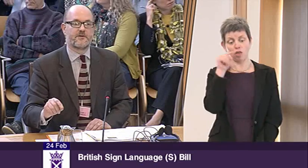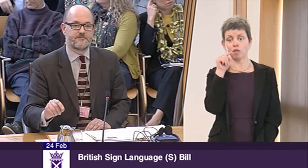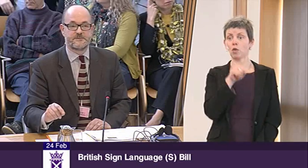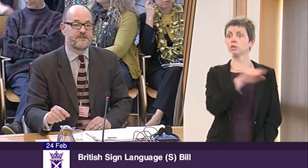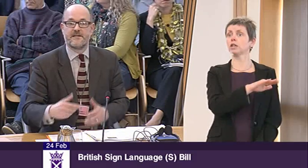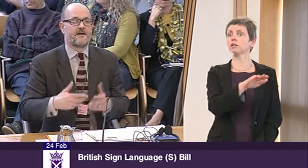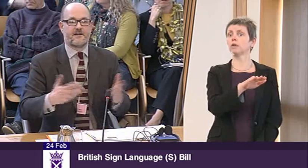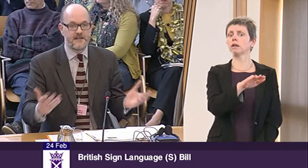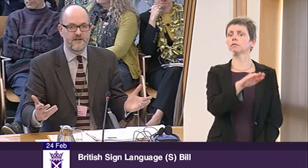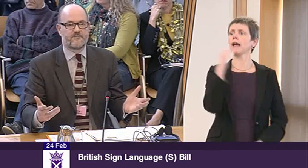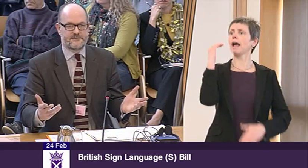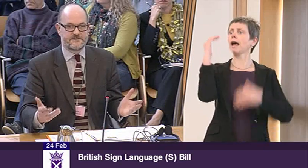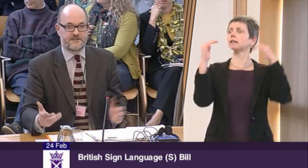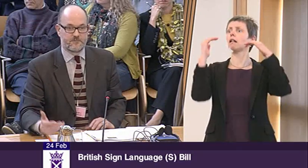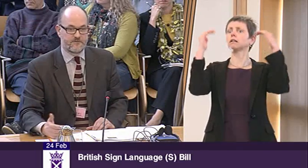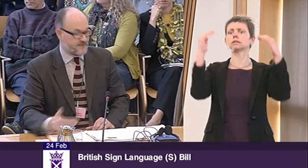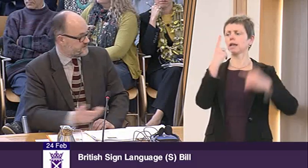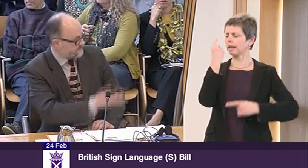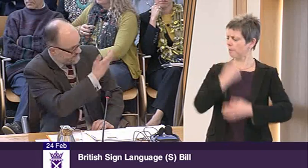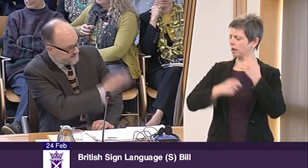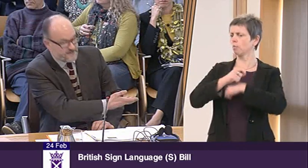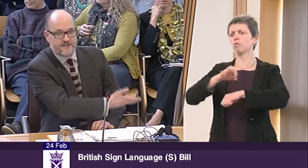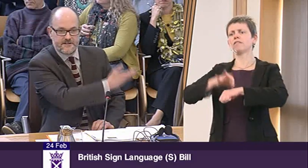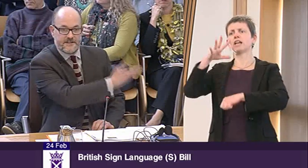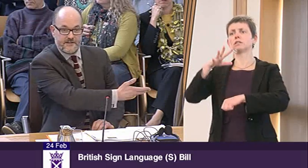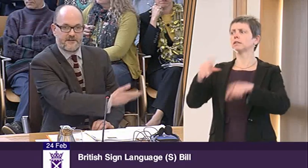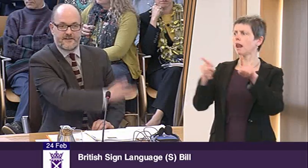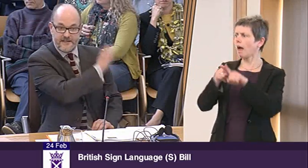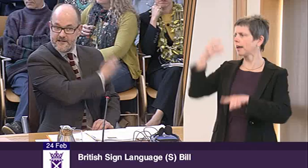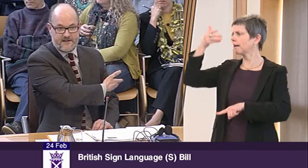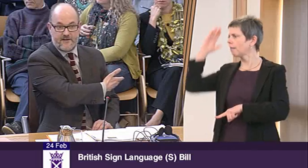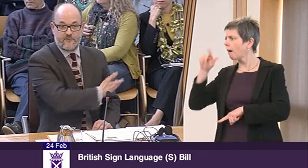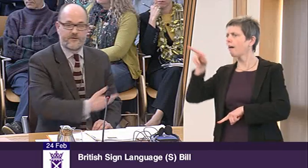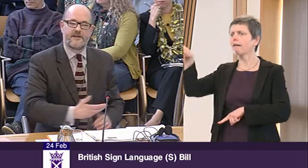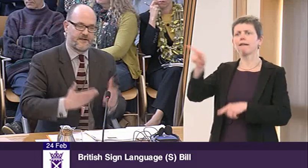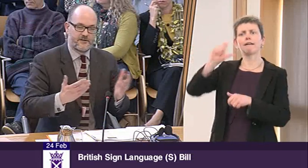growing up to be highly competent, skilled professionals, like Clark Denmark, Carly Brownlie